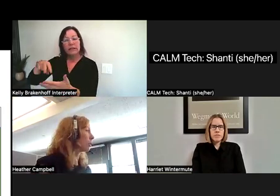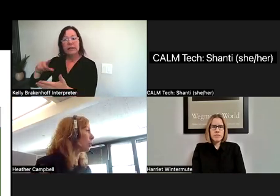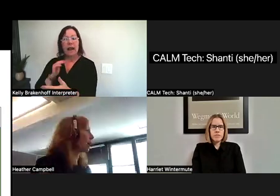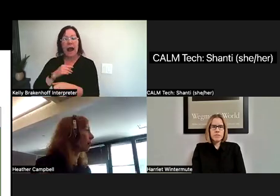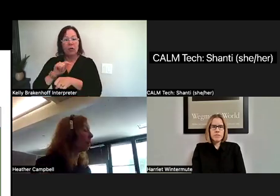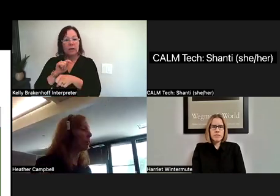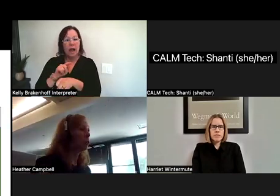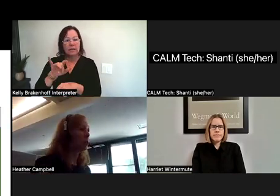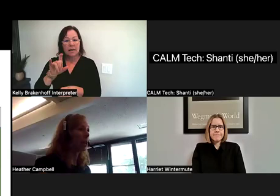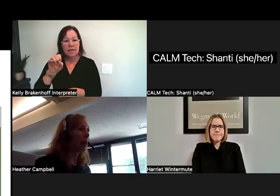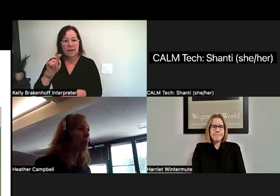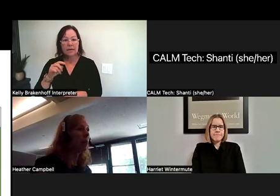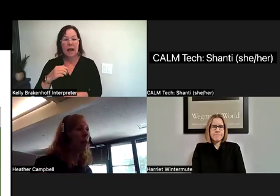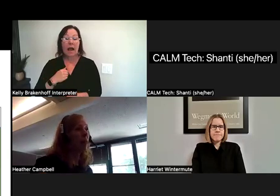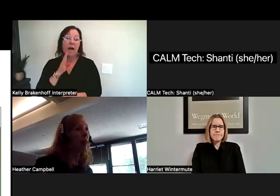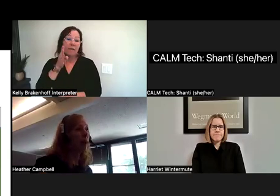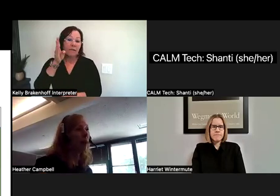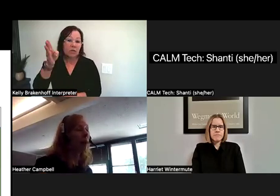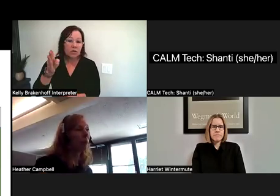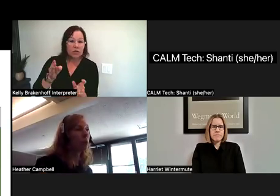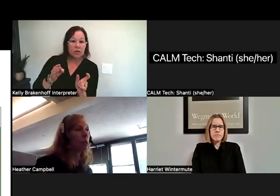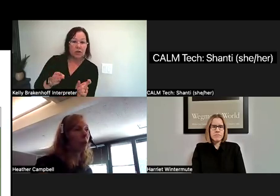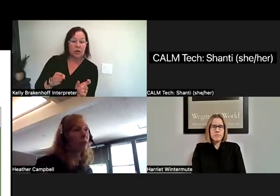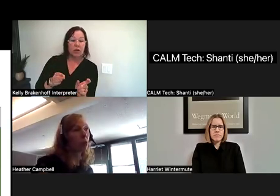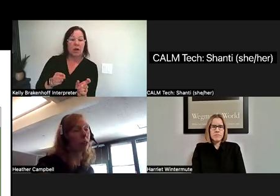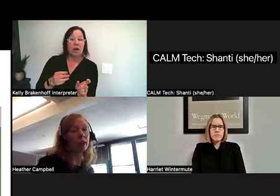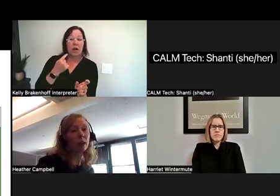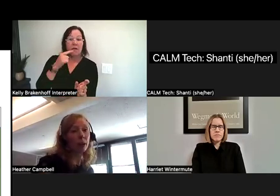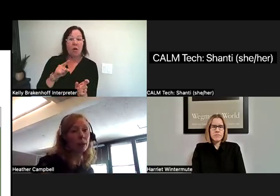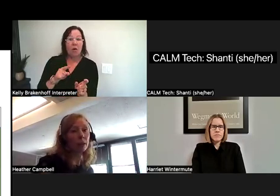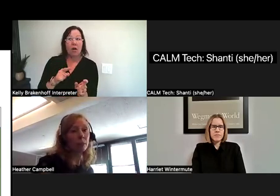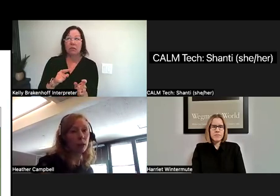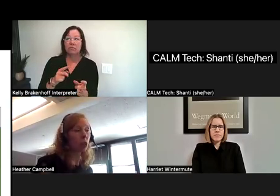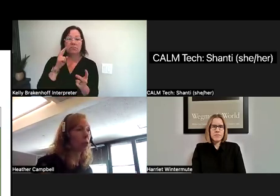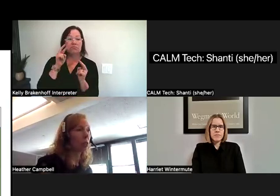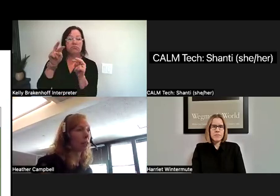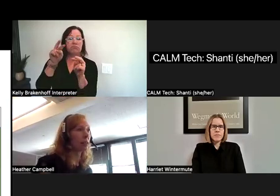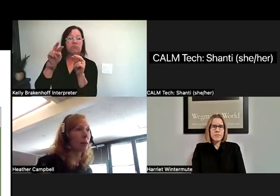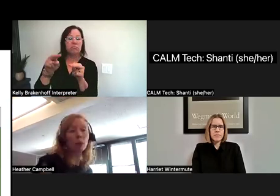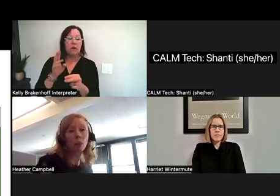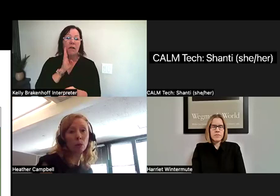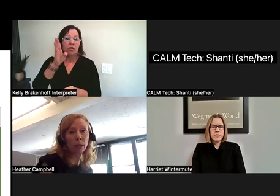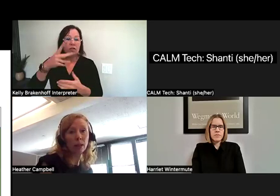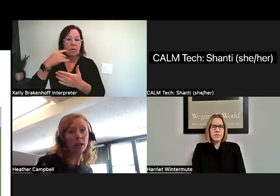So we had a future tab that was a way of tracking upcoming projects or tasks that we weren't ready